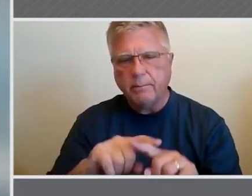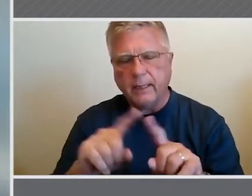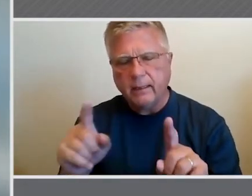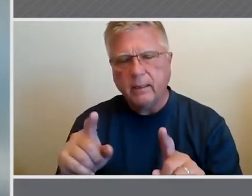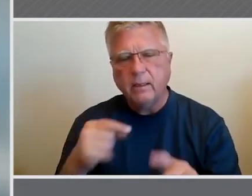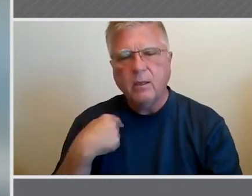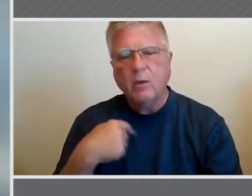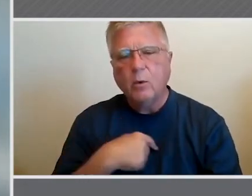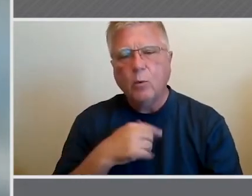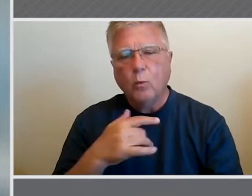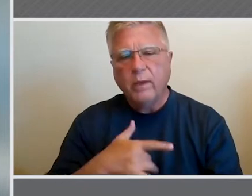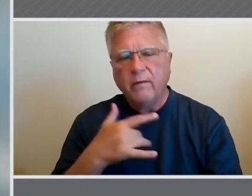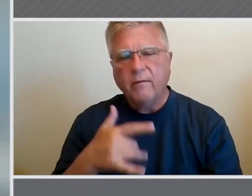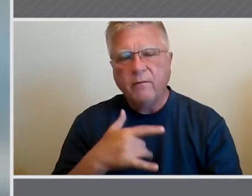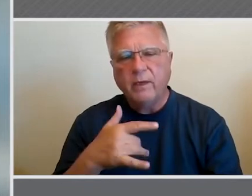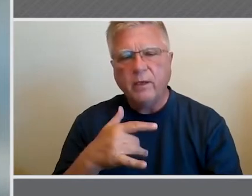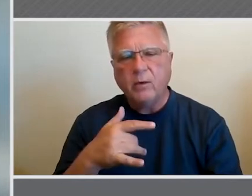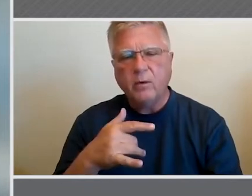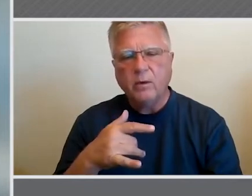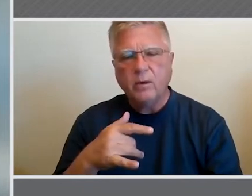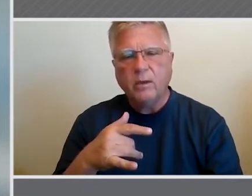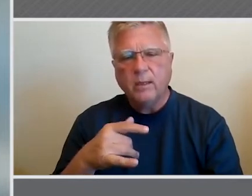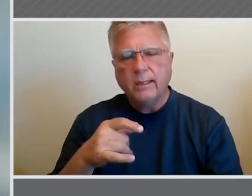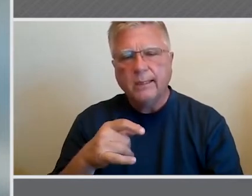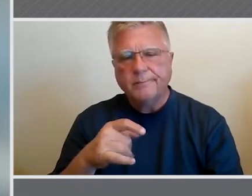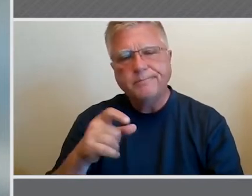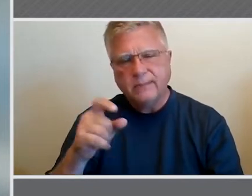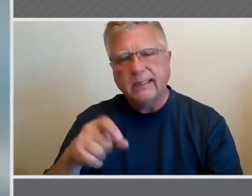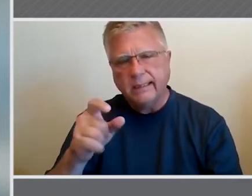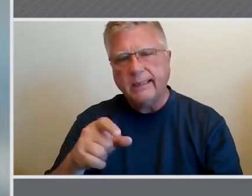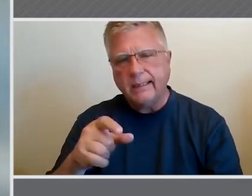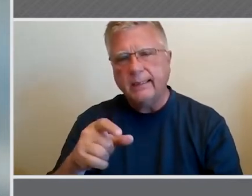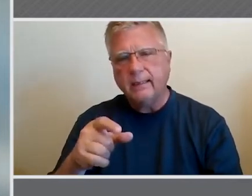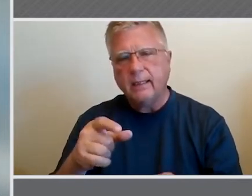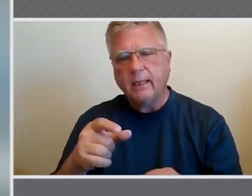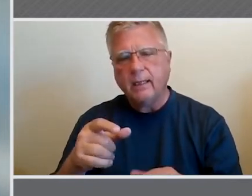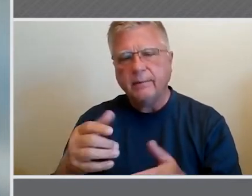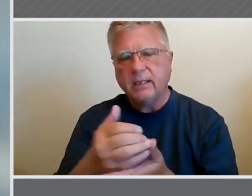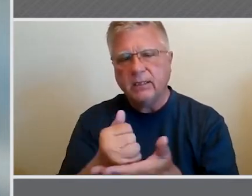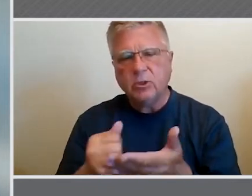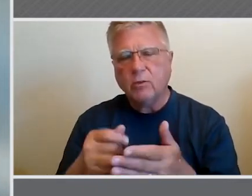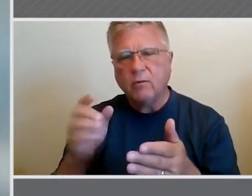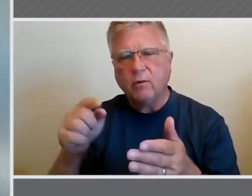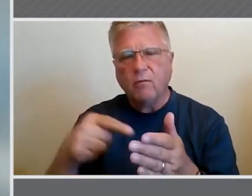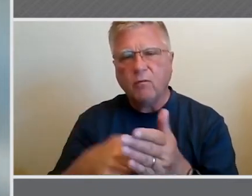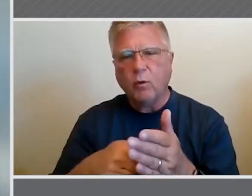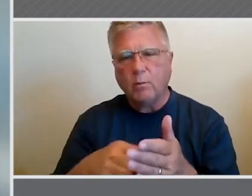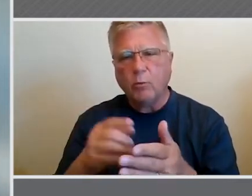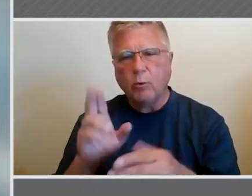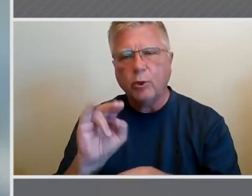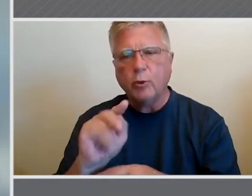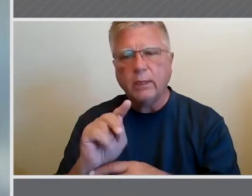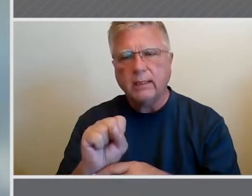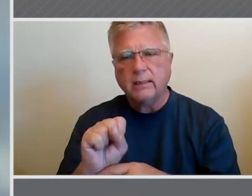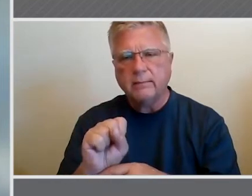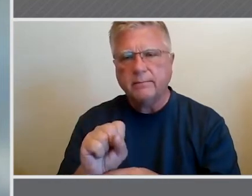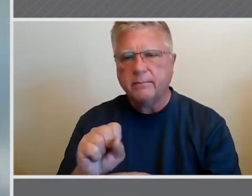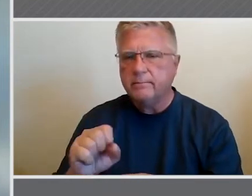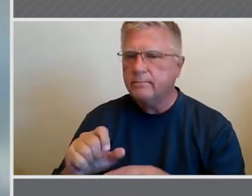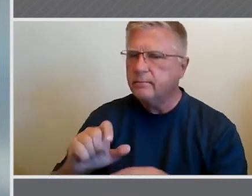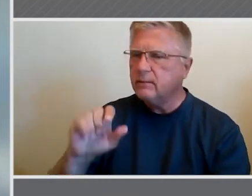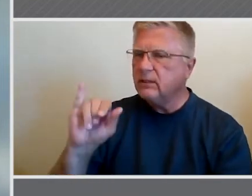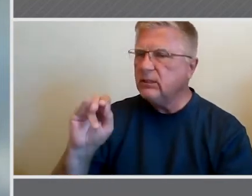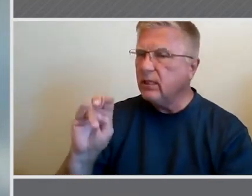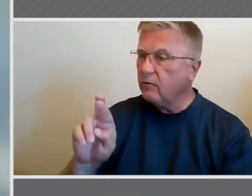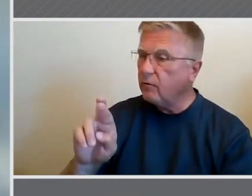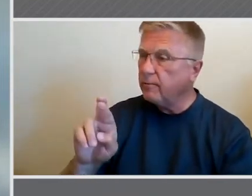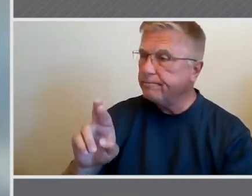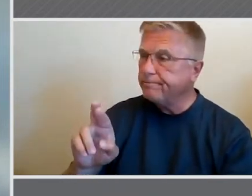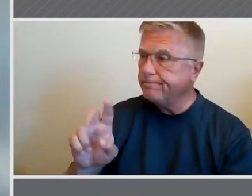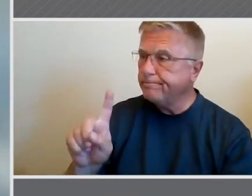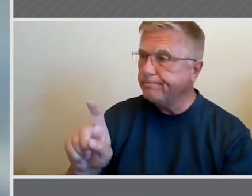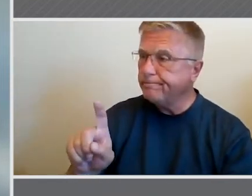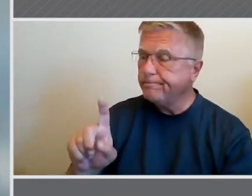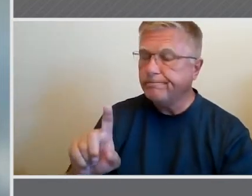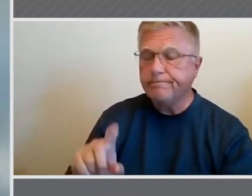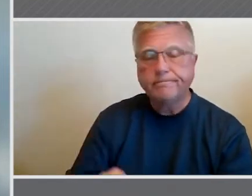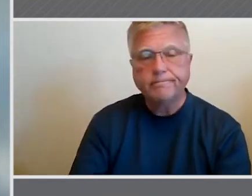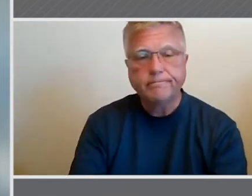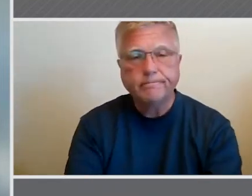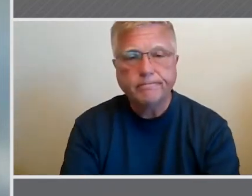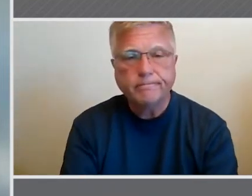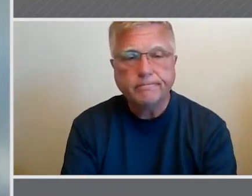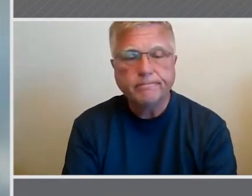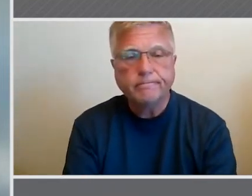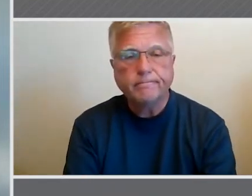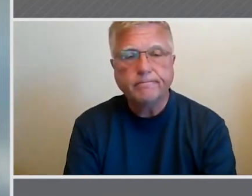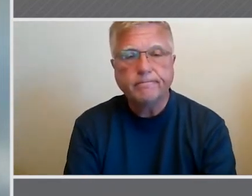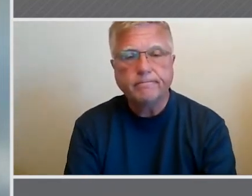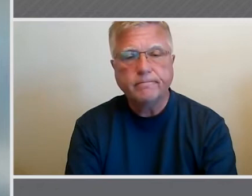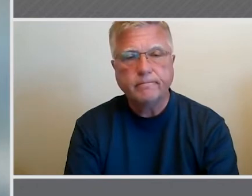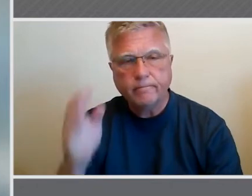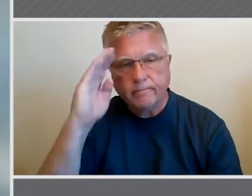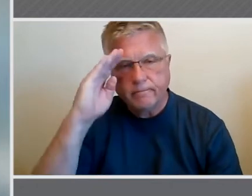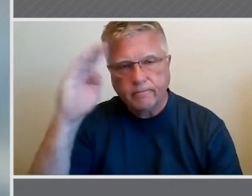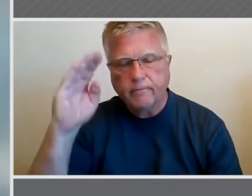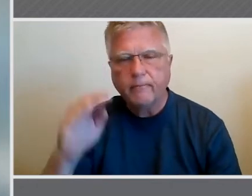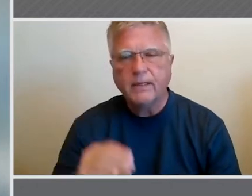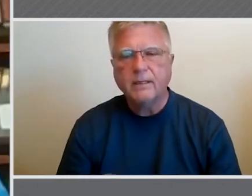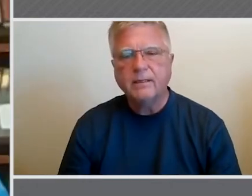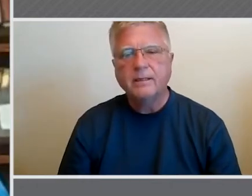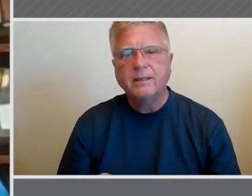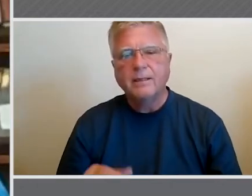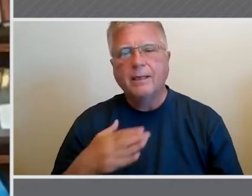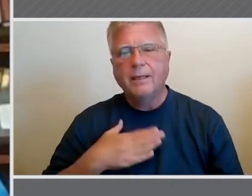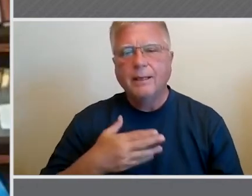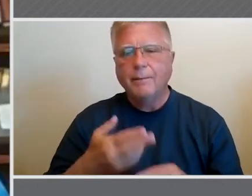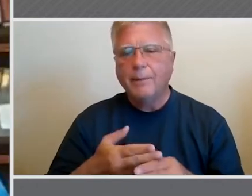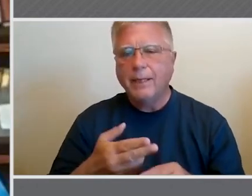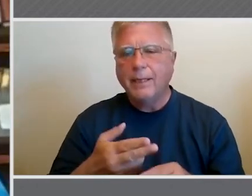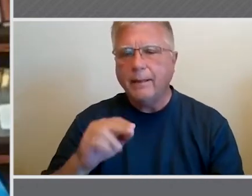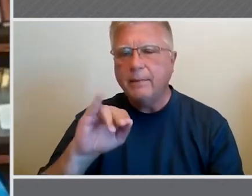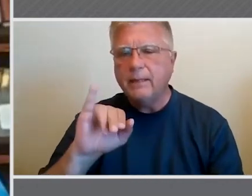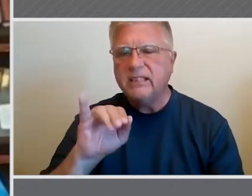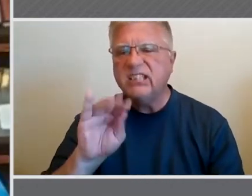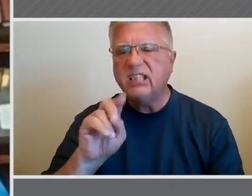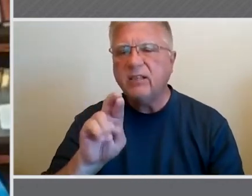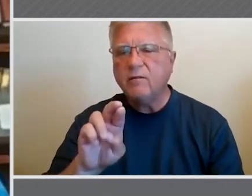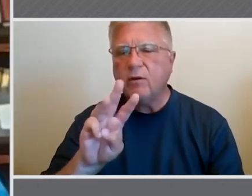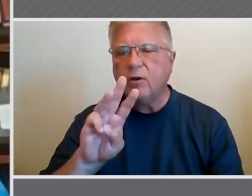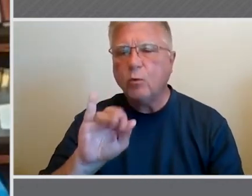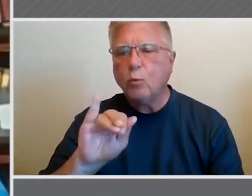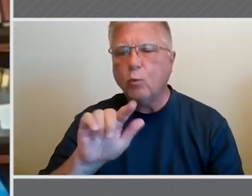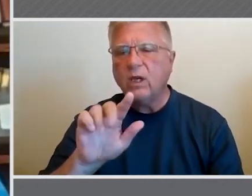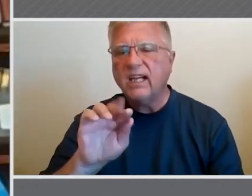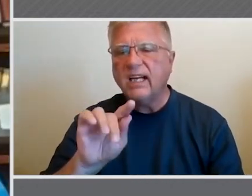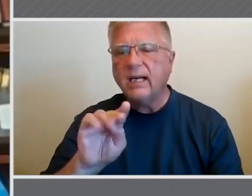Hi, my name is Jennifer Wilhelm and I am the director of commercial lending at the Ura